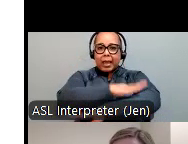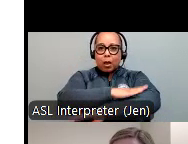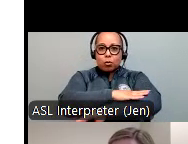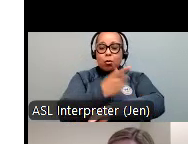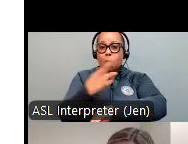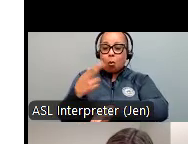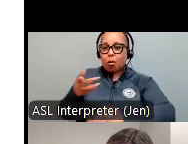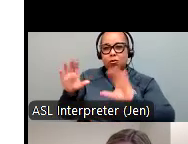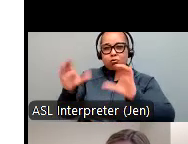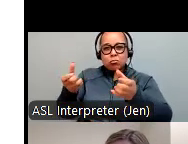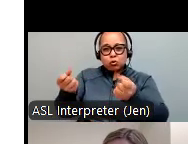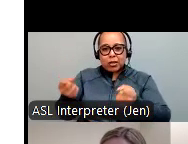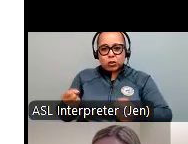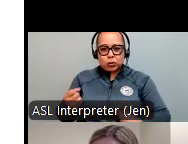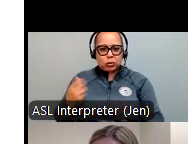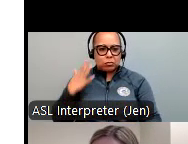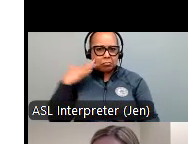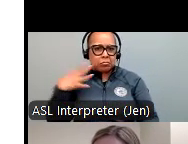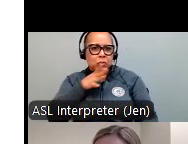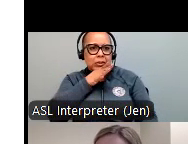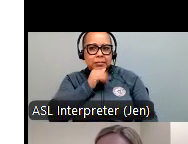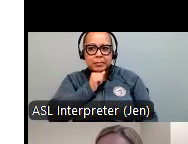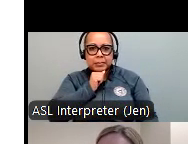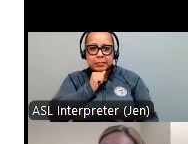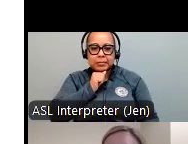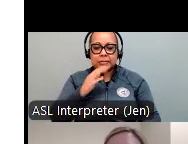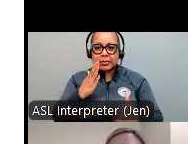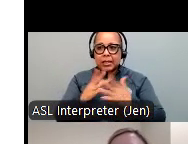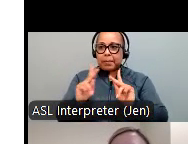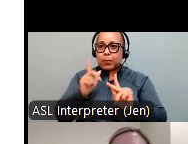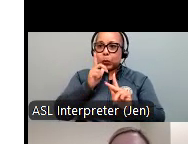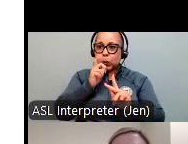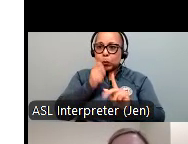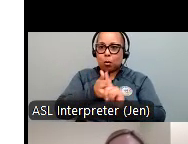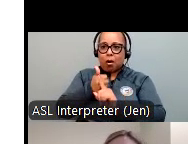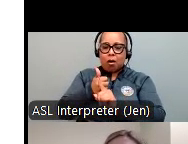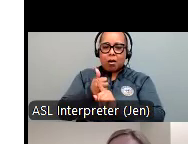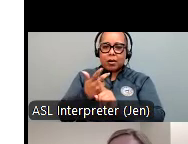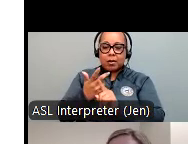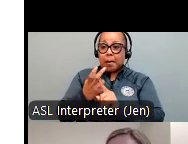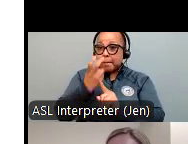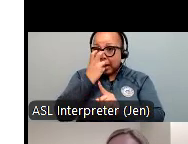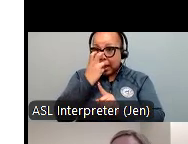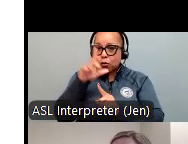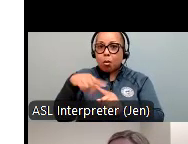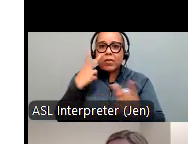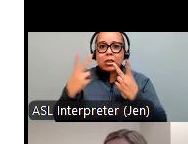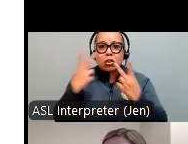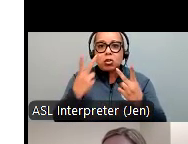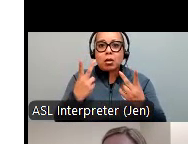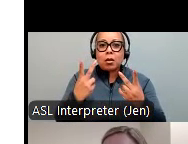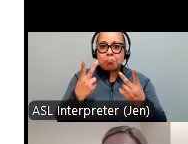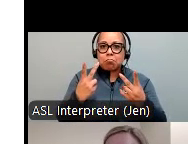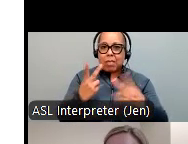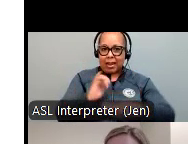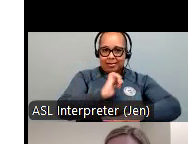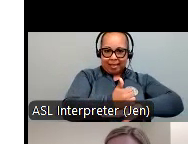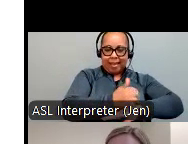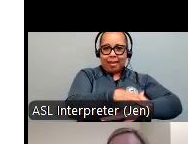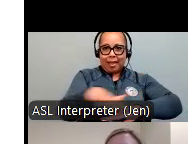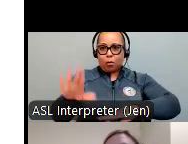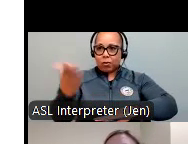cleaning. Some people who are blind or low vision may intentionally lay out their things, so that